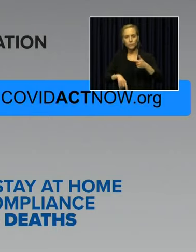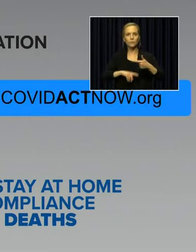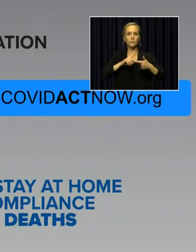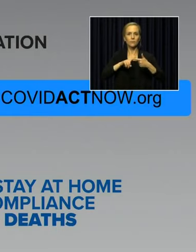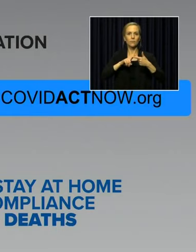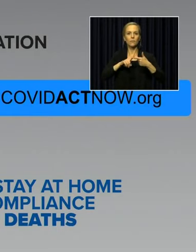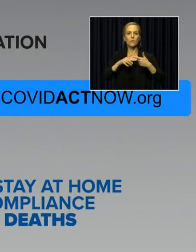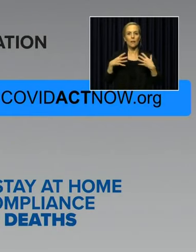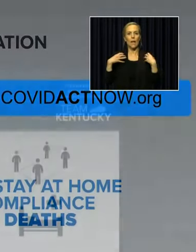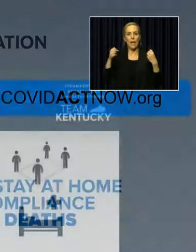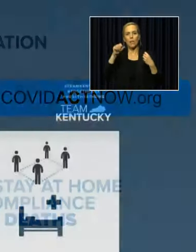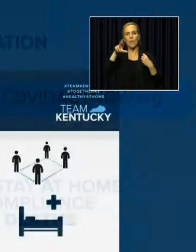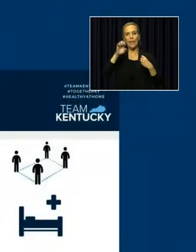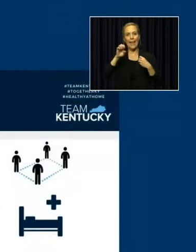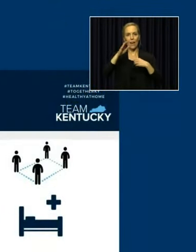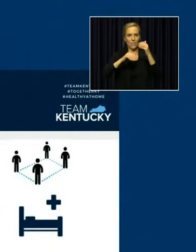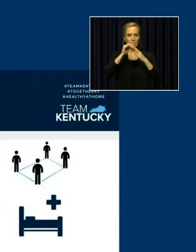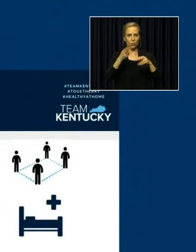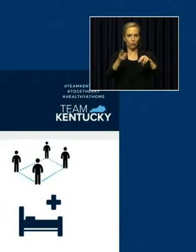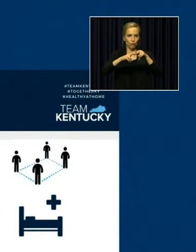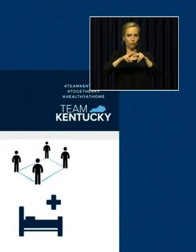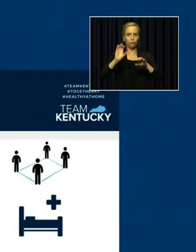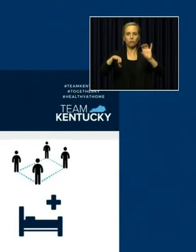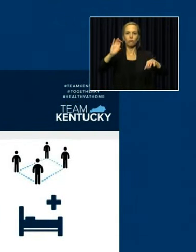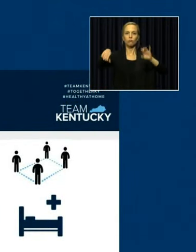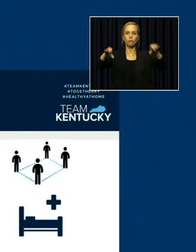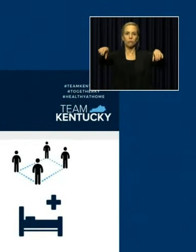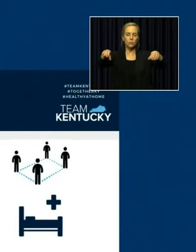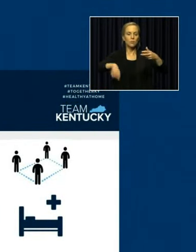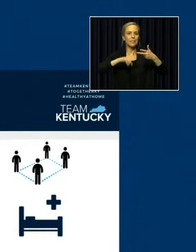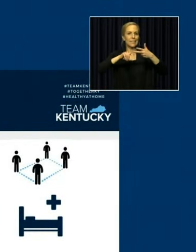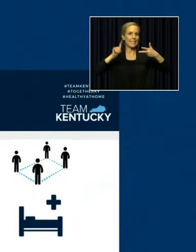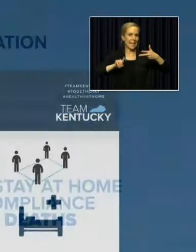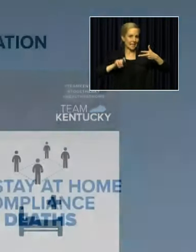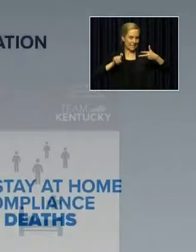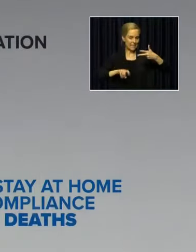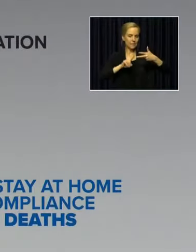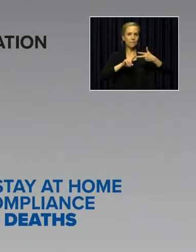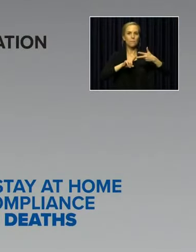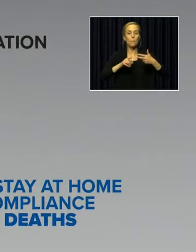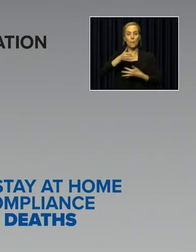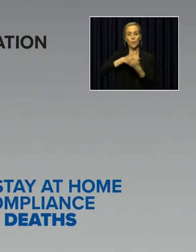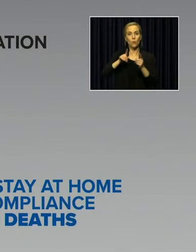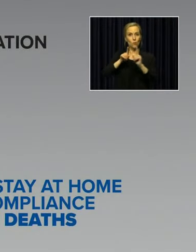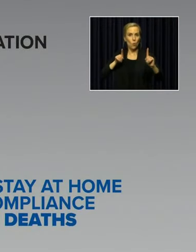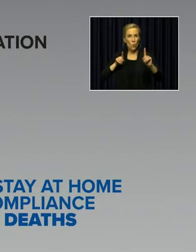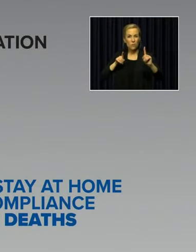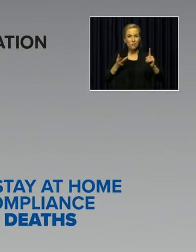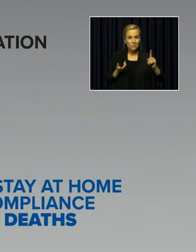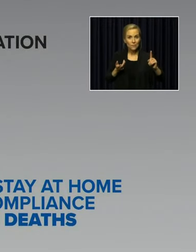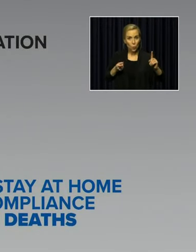AND IT IS. WHAT WE ARE SEEING IS CASES OF THE FLUR GOING DOWN